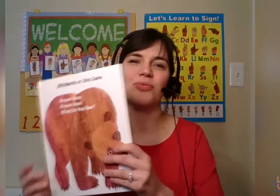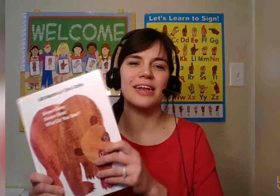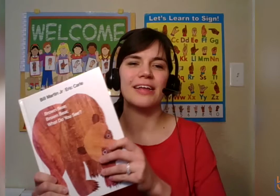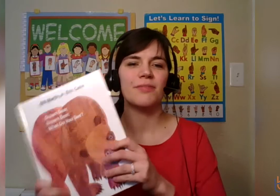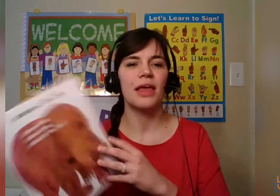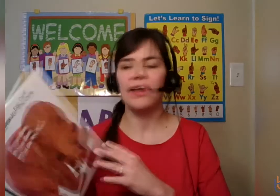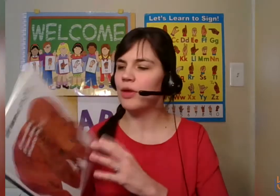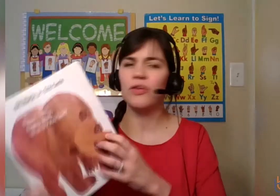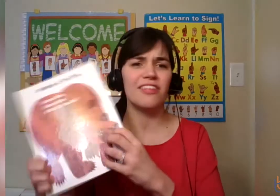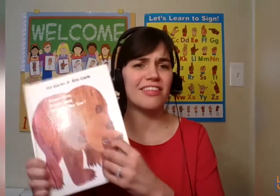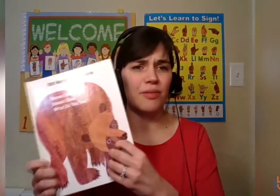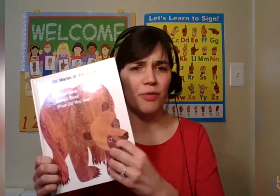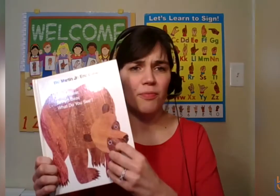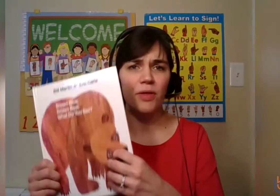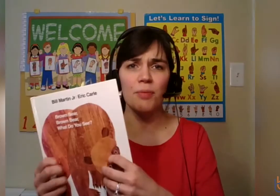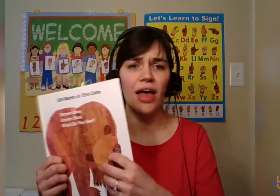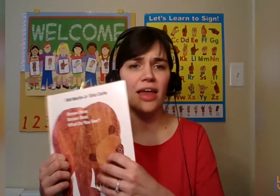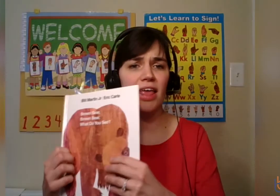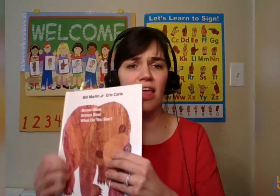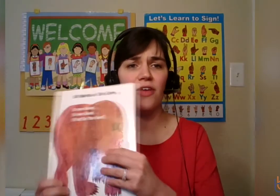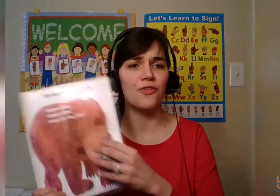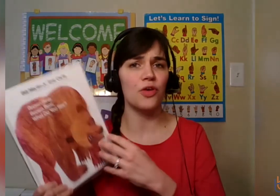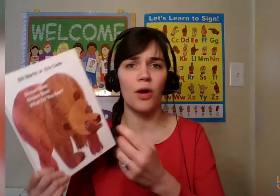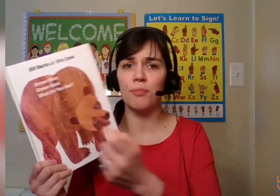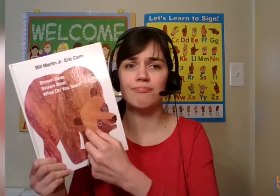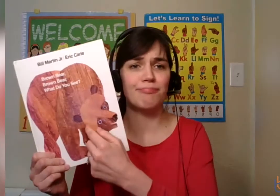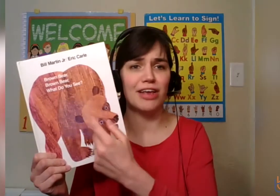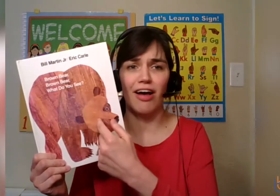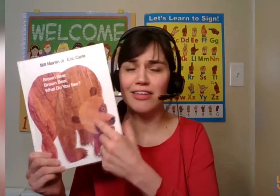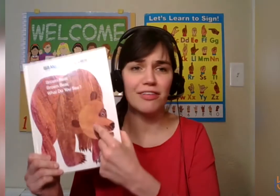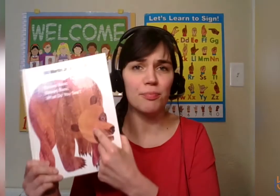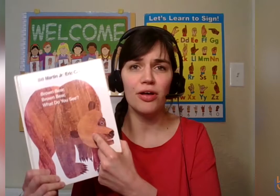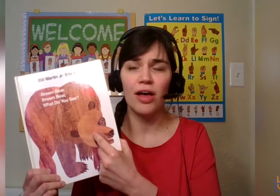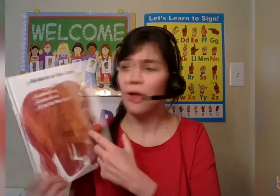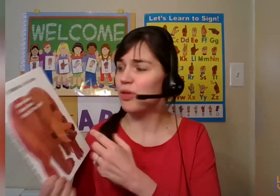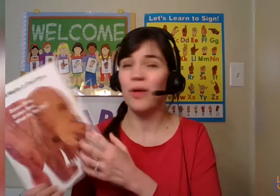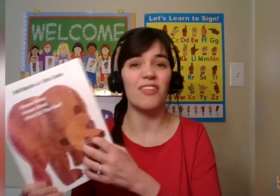to read it. Now I know this is simple, but if you are beyond this book, but you have